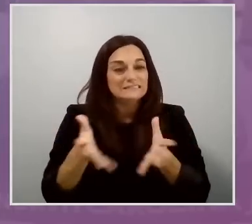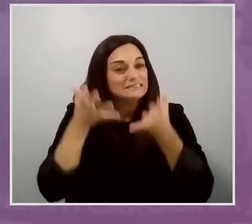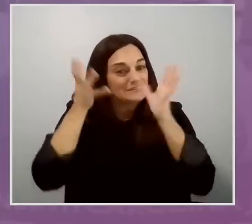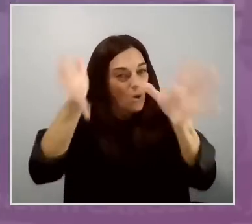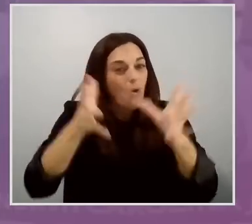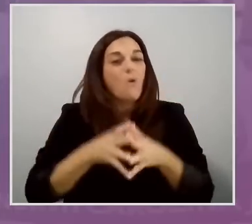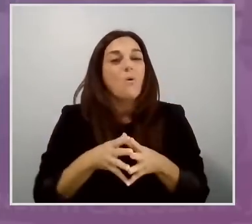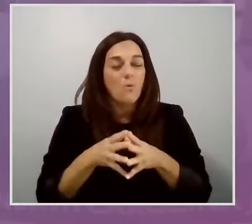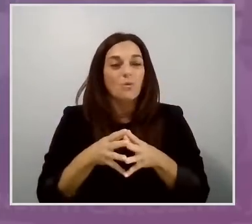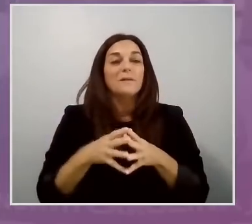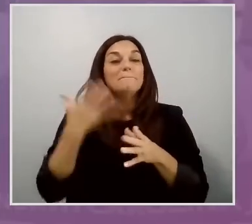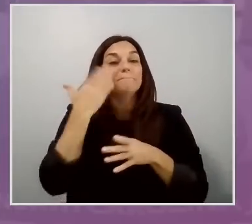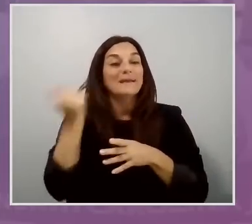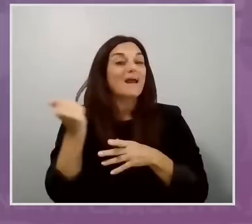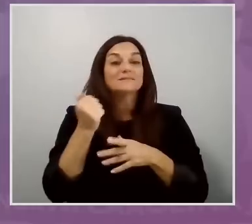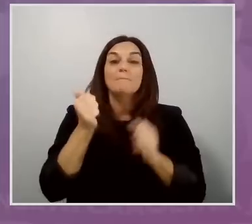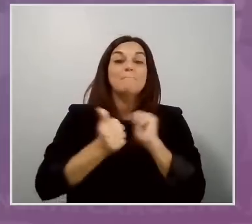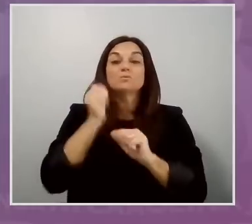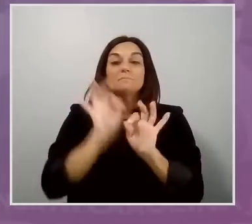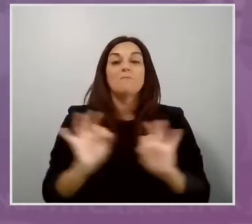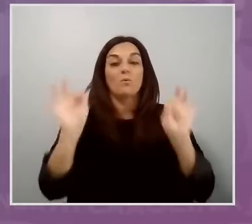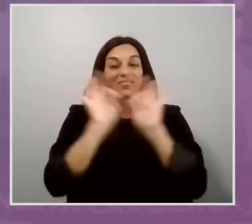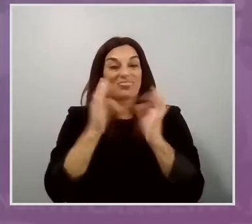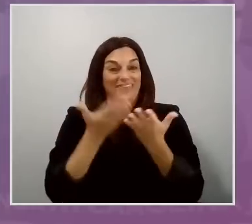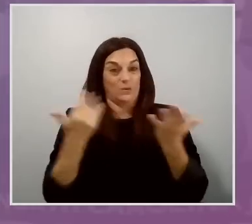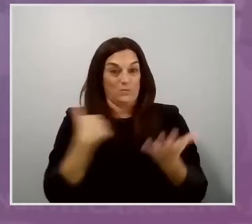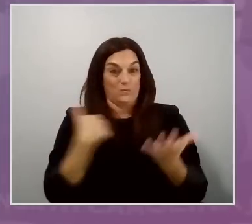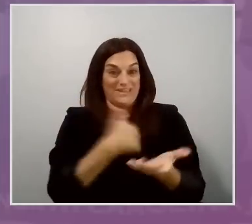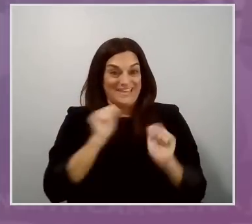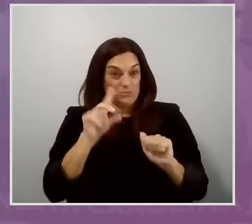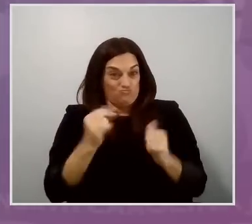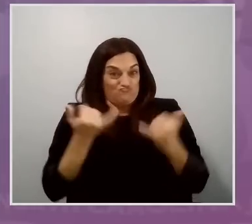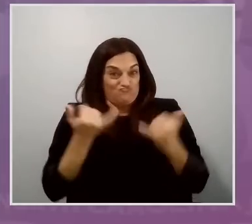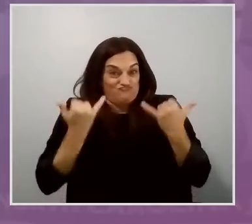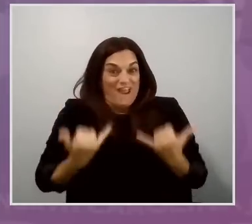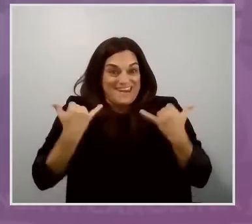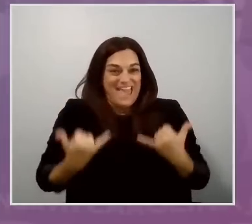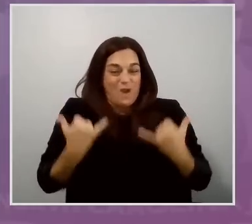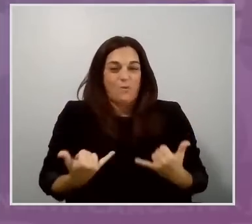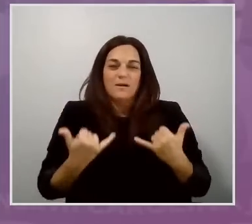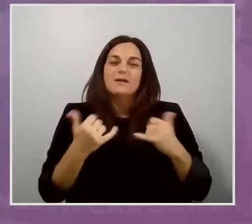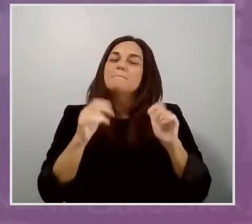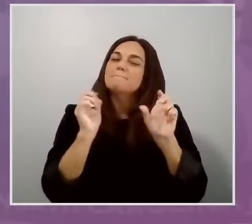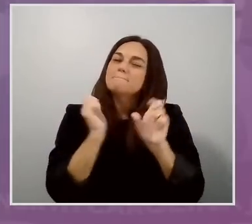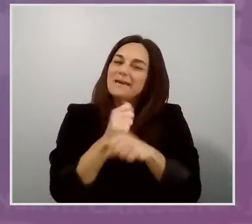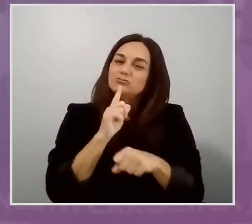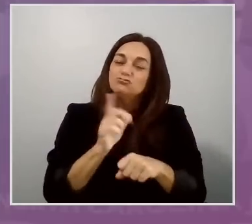TO VOTE, WHEN YOU ARE GOING TO VOTE, AND GET OUT THERE. BECAUSE THE MOST IMPORTANT